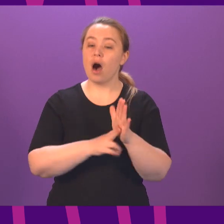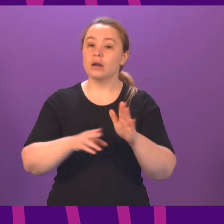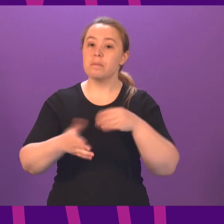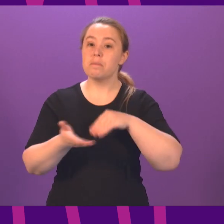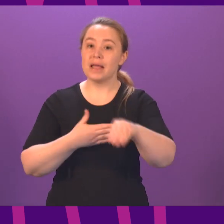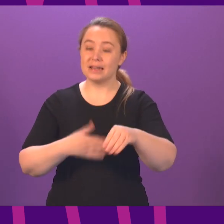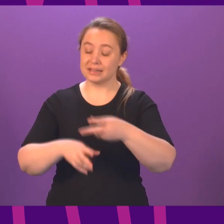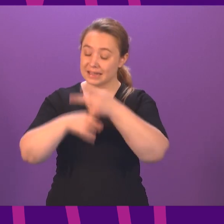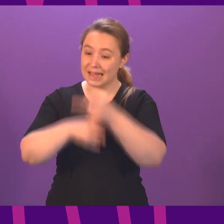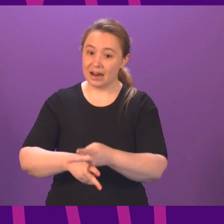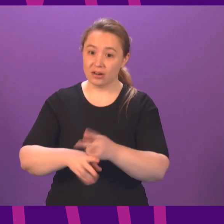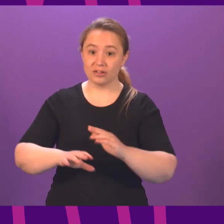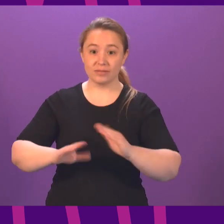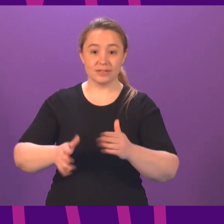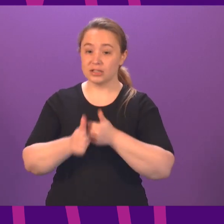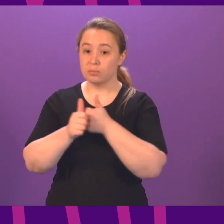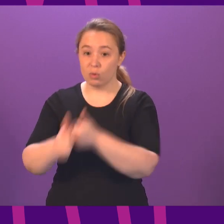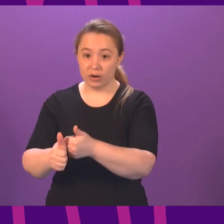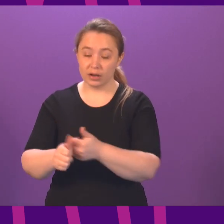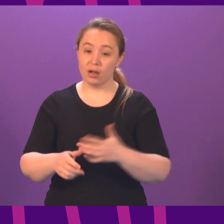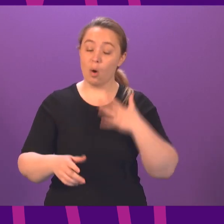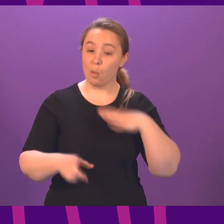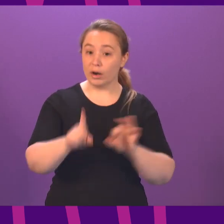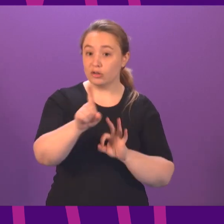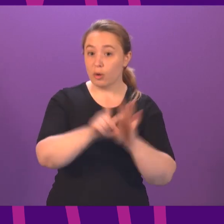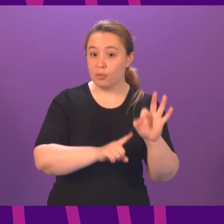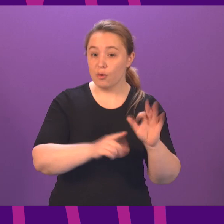support, improving pay and terms and conditions to reflect fair work principles, bringing